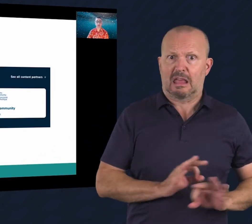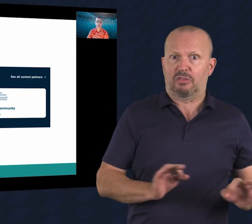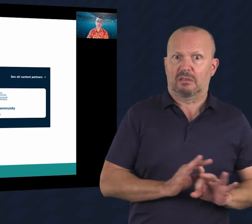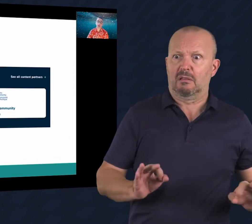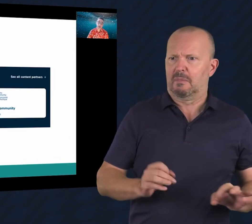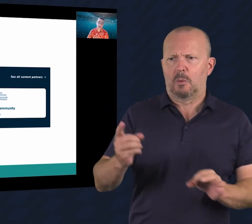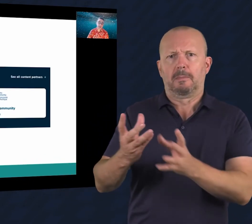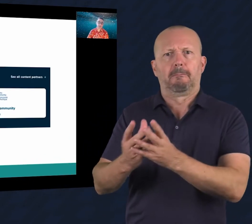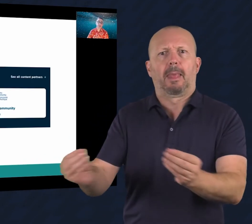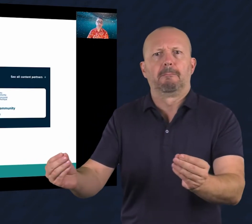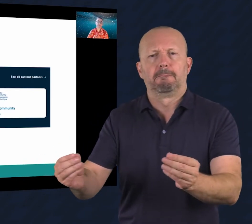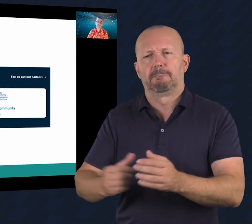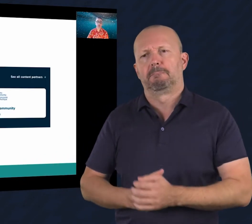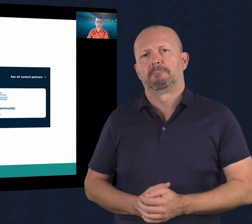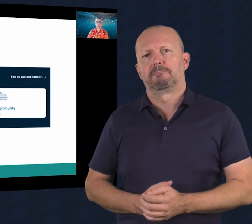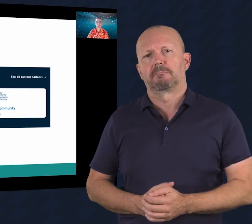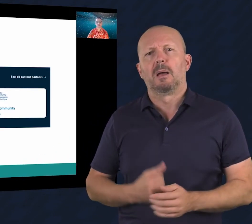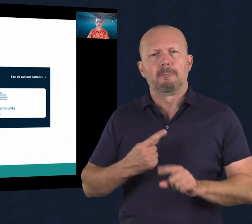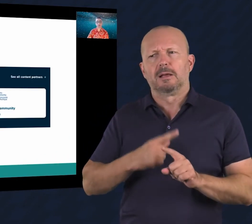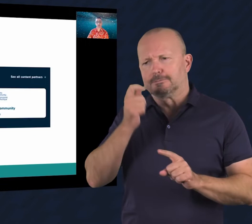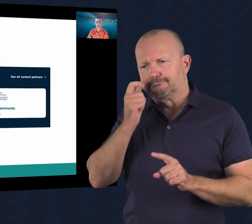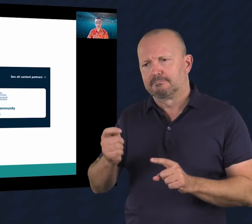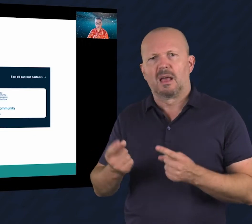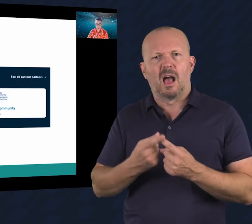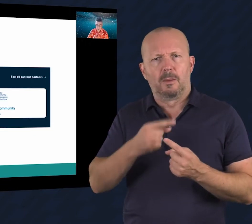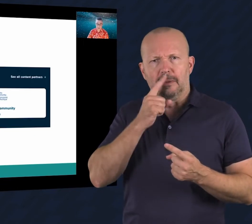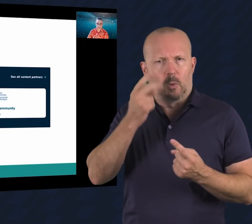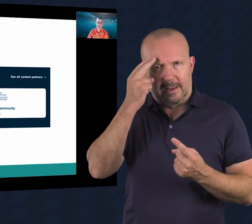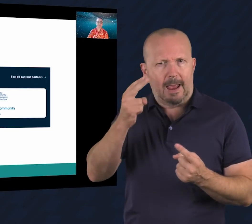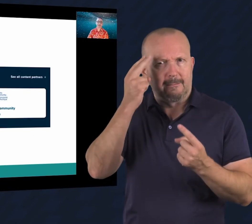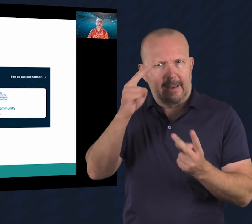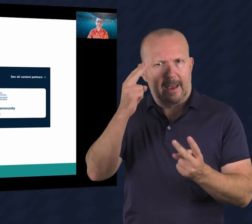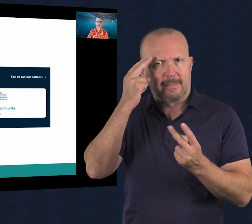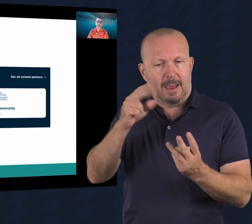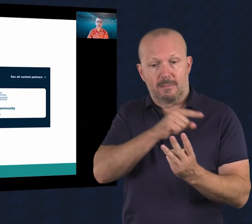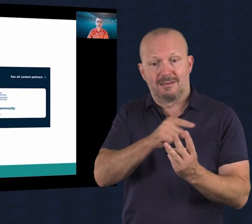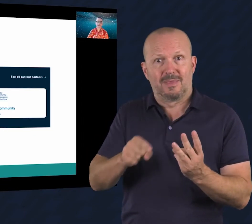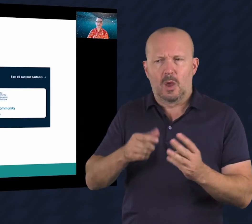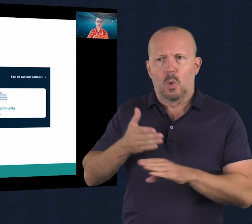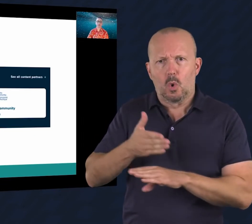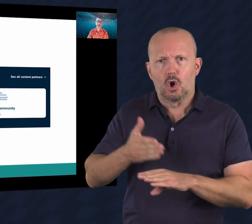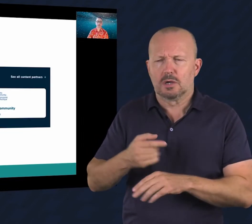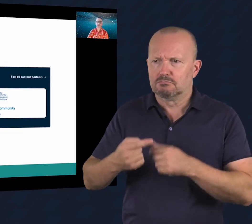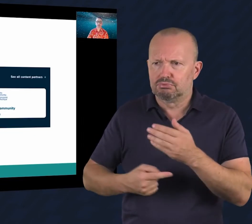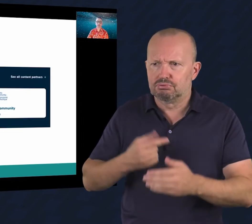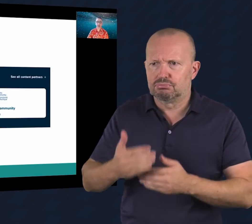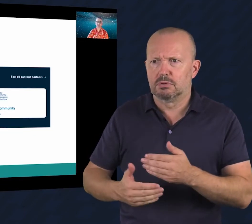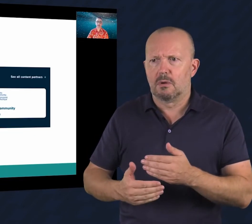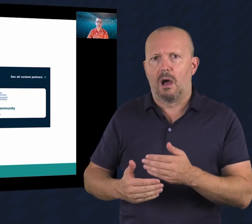the Solomon Islands National Museum, or Dr Tarisi Vunidilo all leverages the platforms that they can access